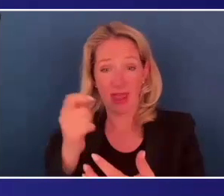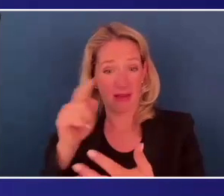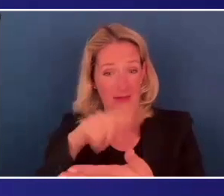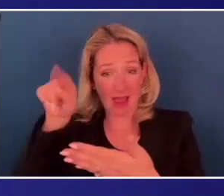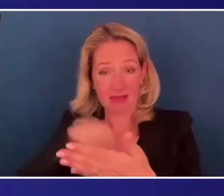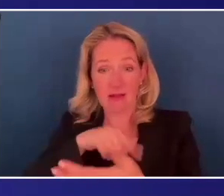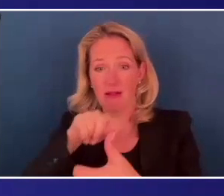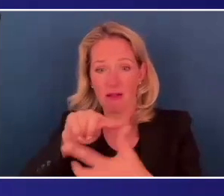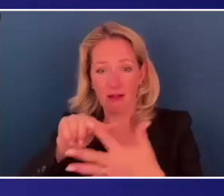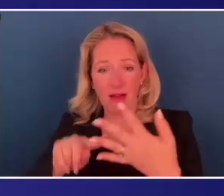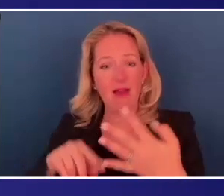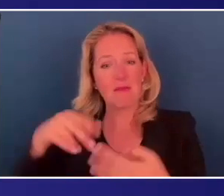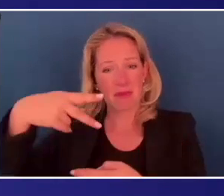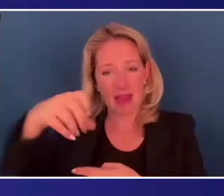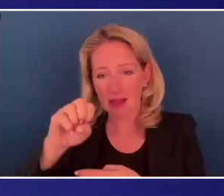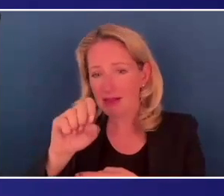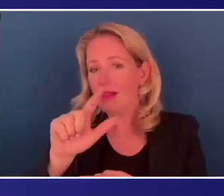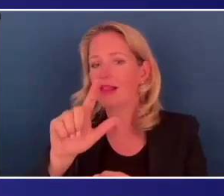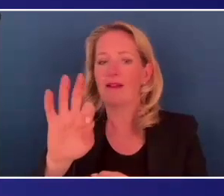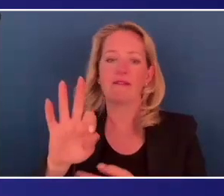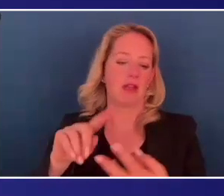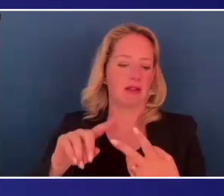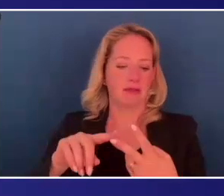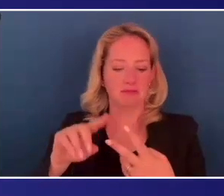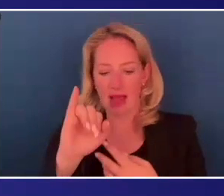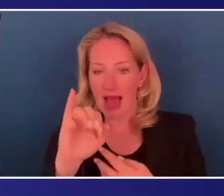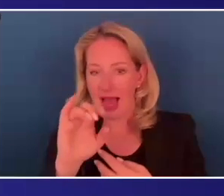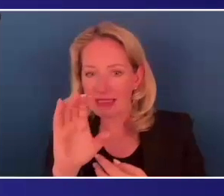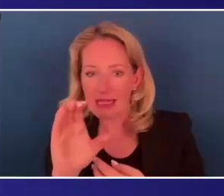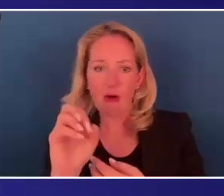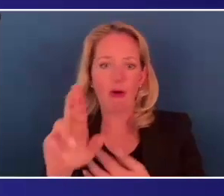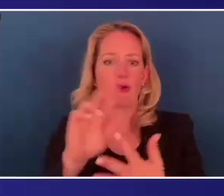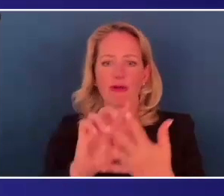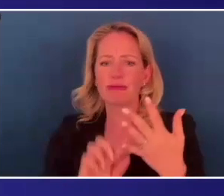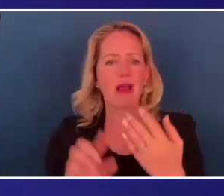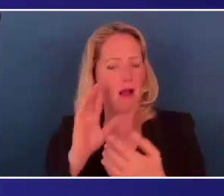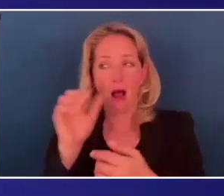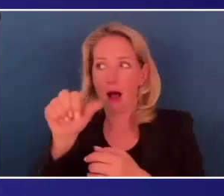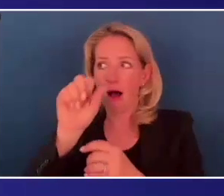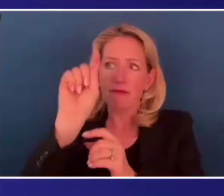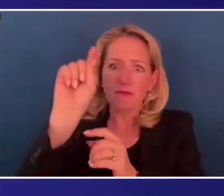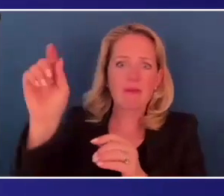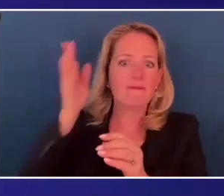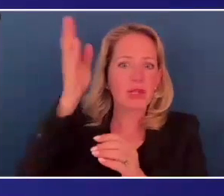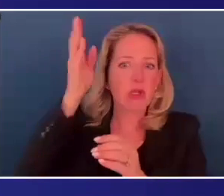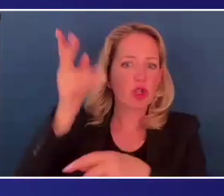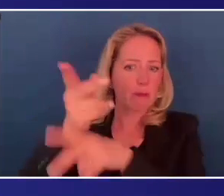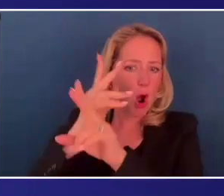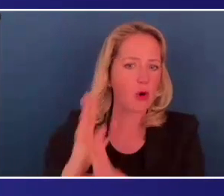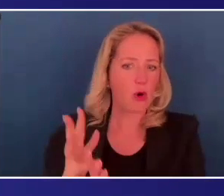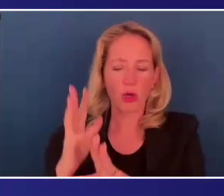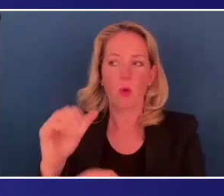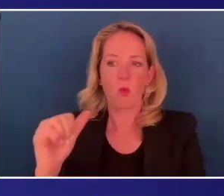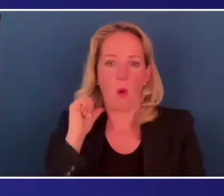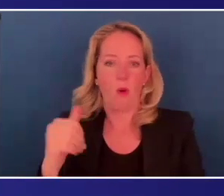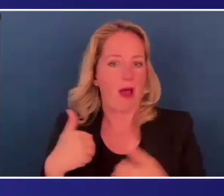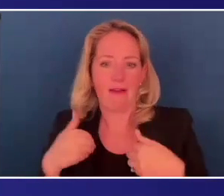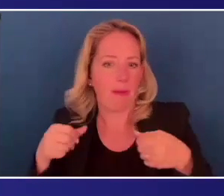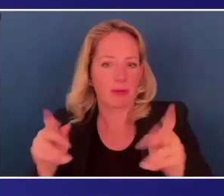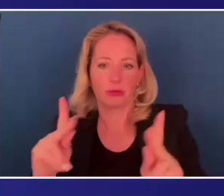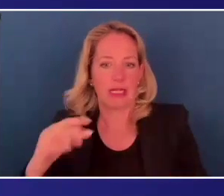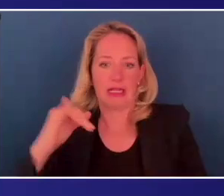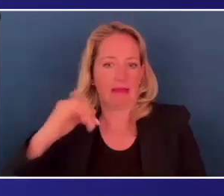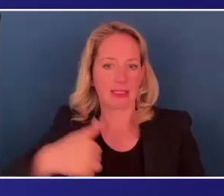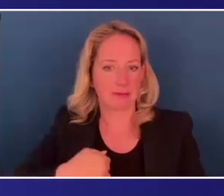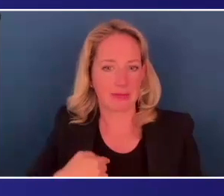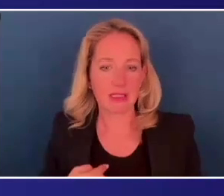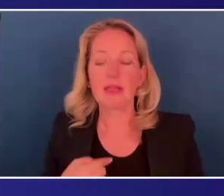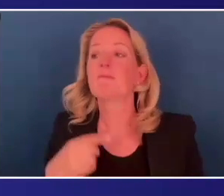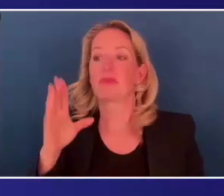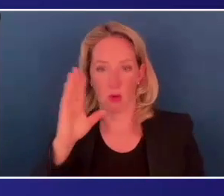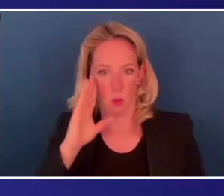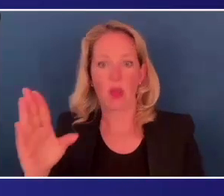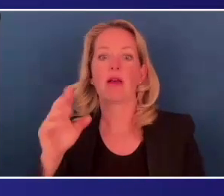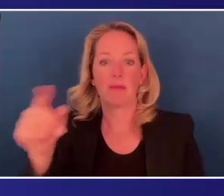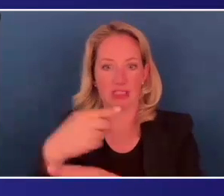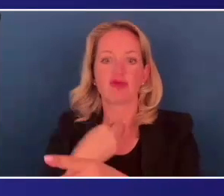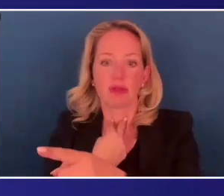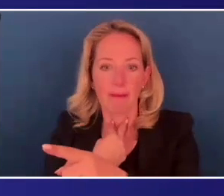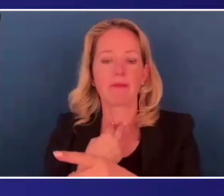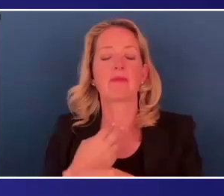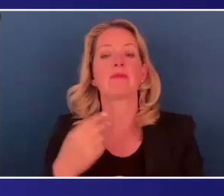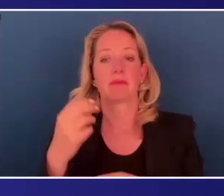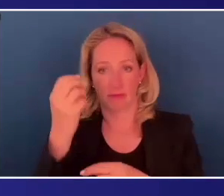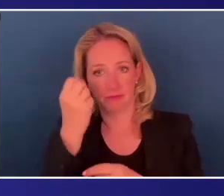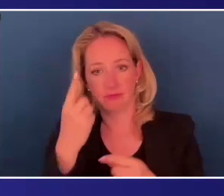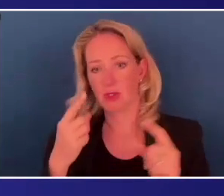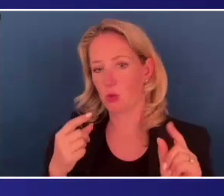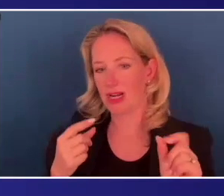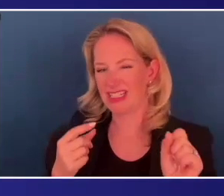They'll be tracked. Often by predatory schools that exploit the system for profit. Let's be clear, these programs are.